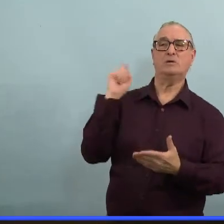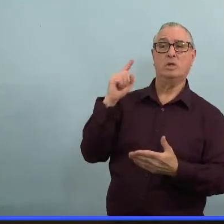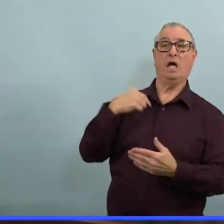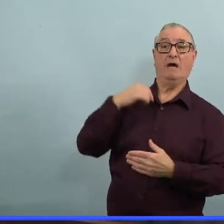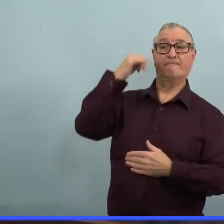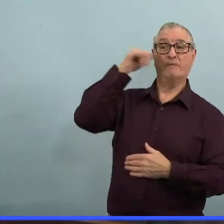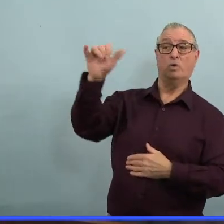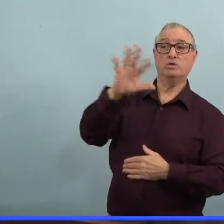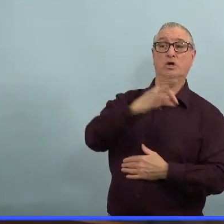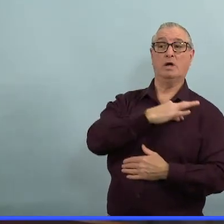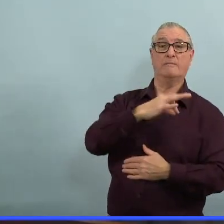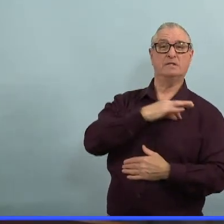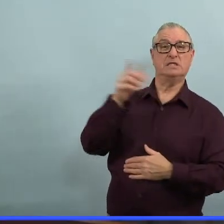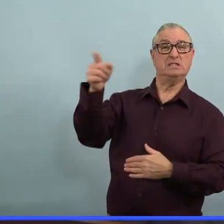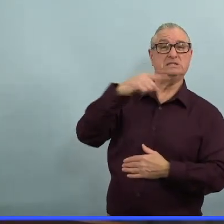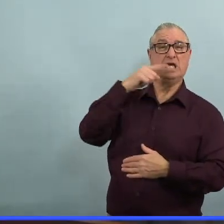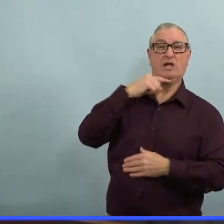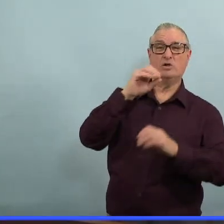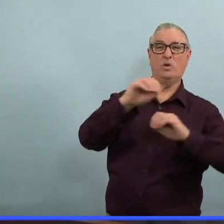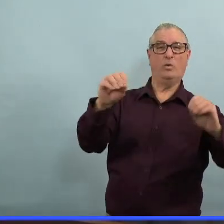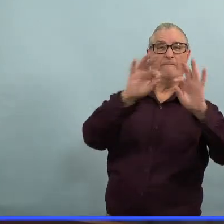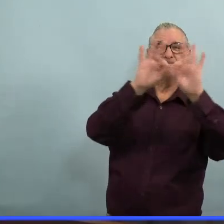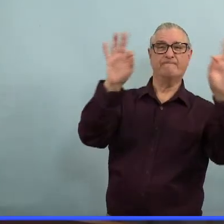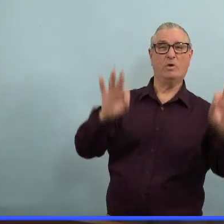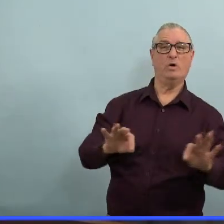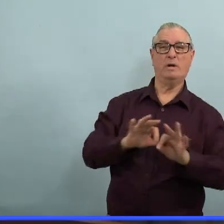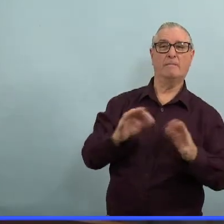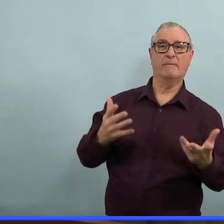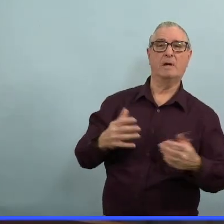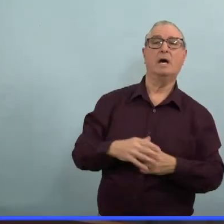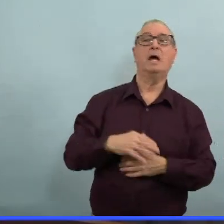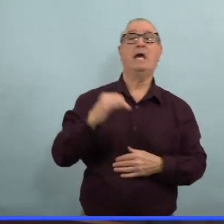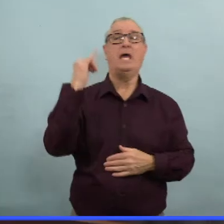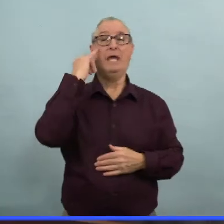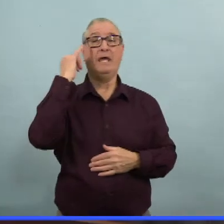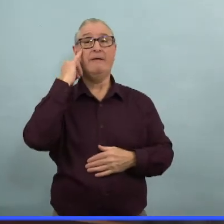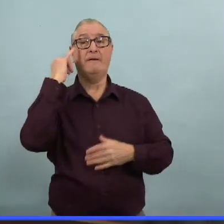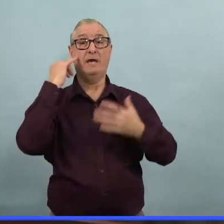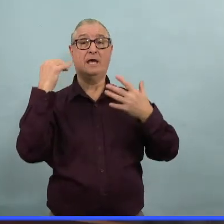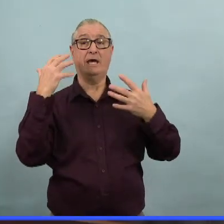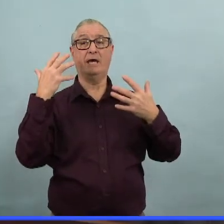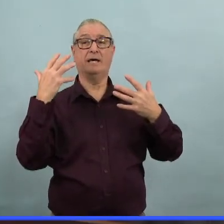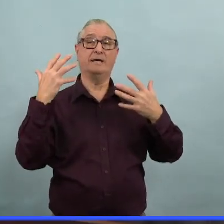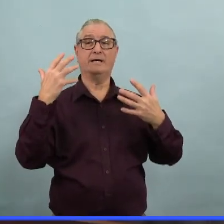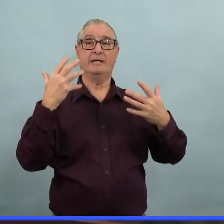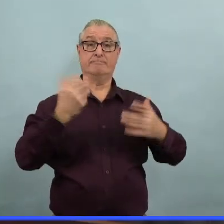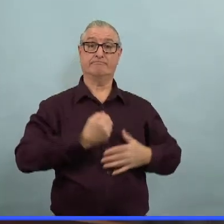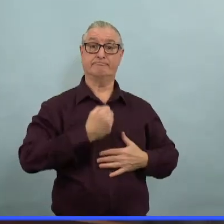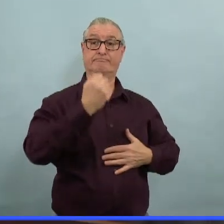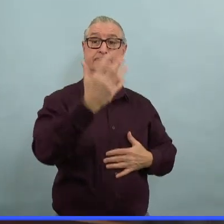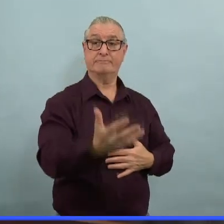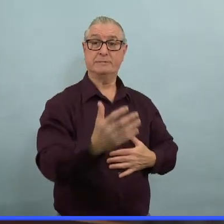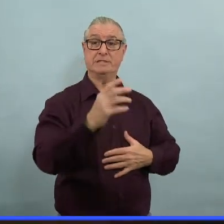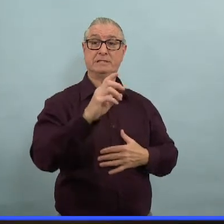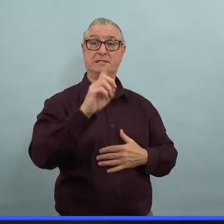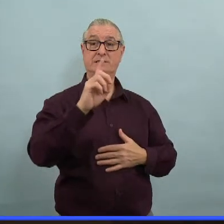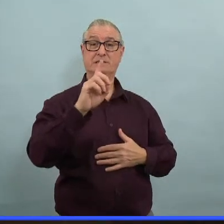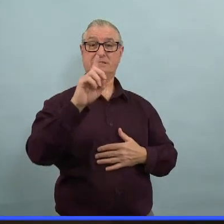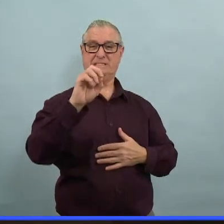once it's already disclosed you can't go back and file another form it's already disclosed